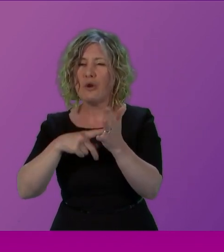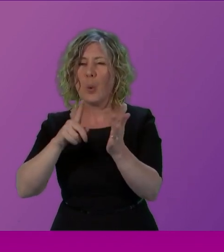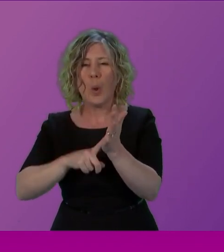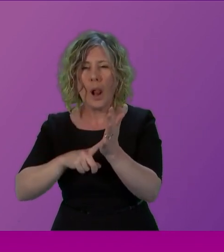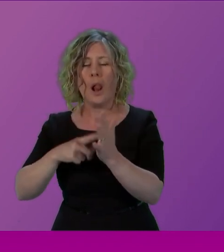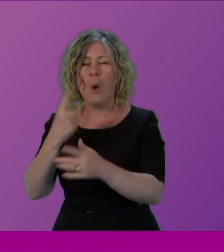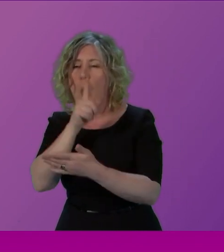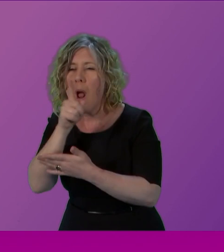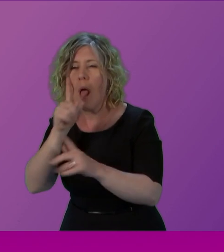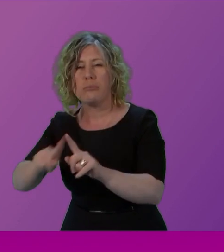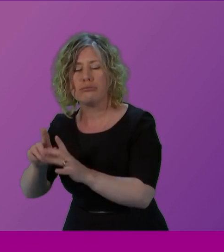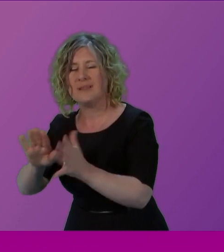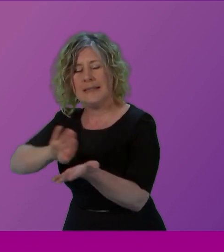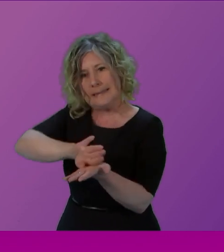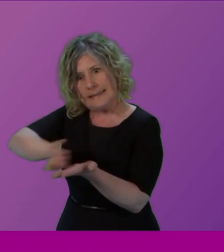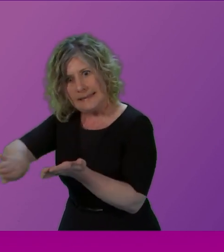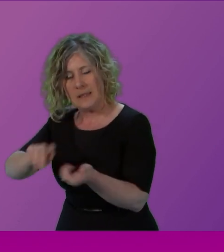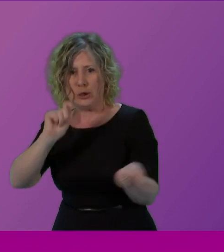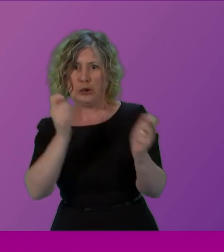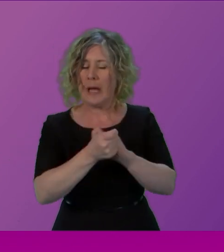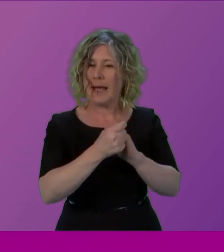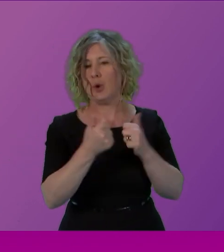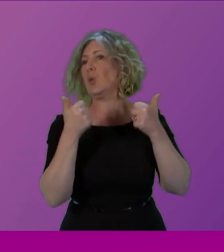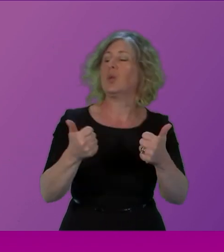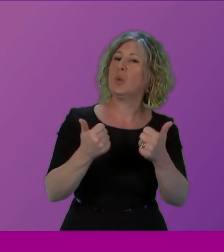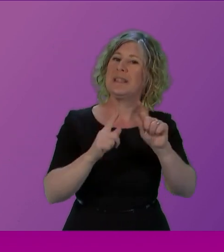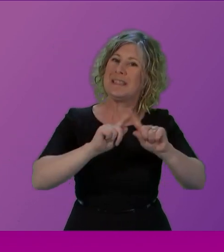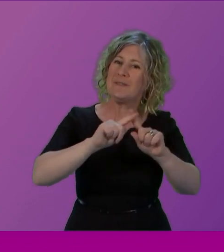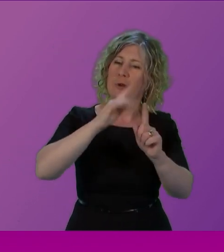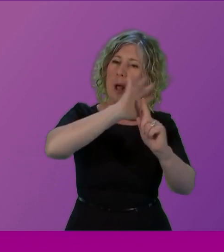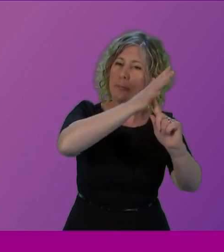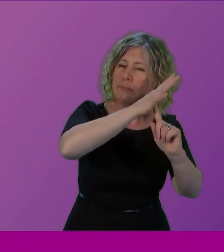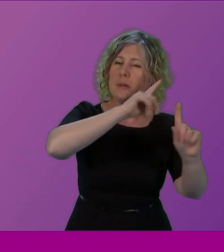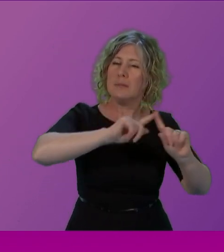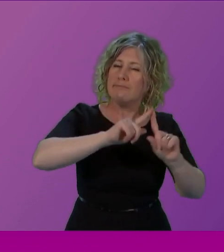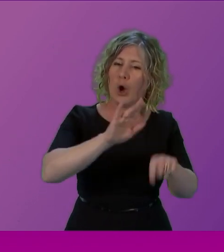That is important for Scotland in the context of the climate emergency, but, as the North